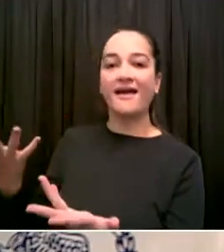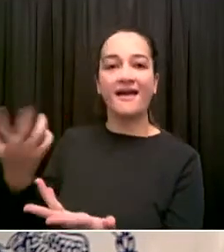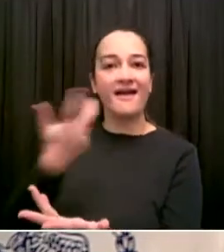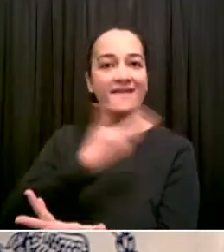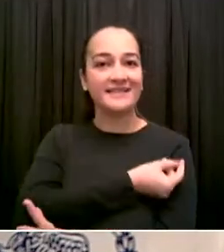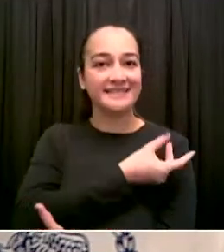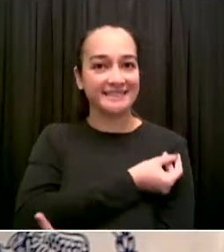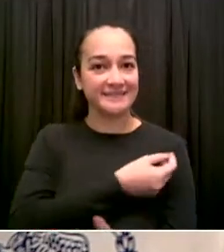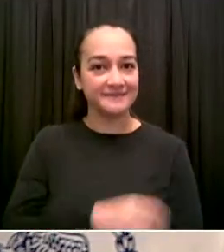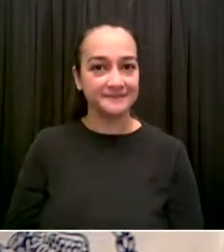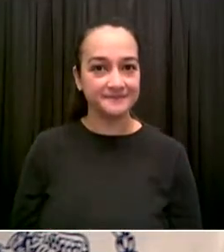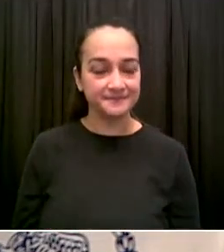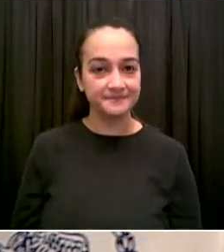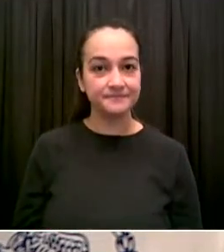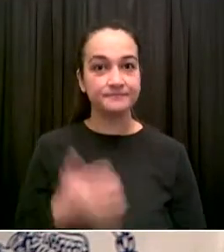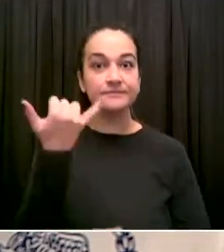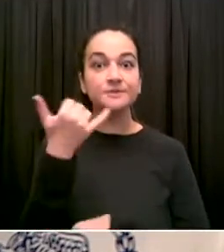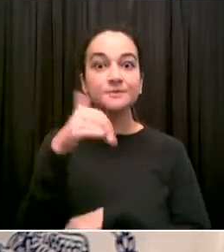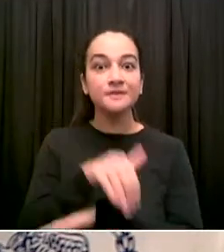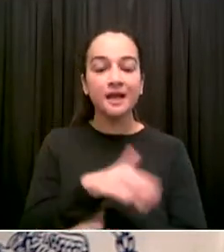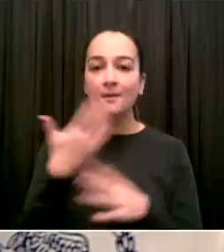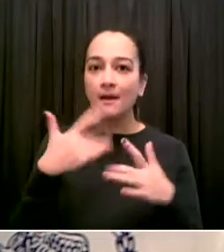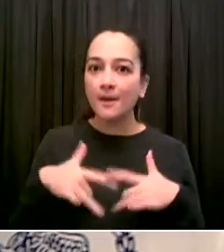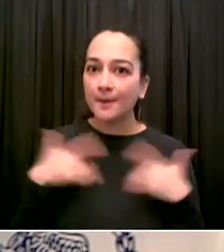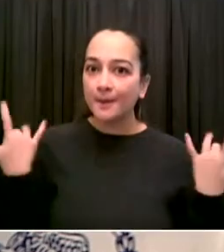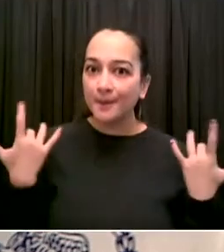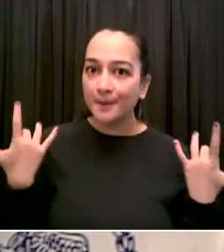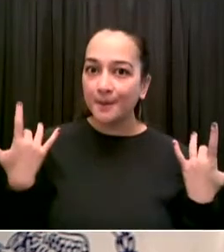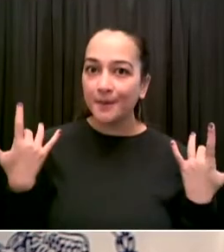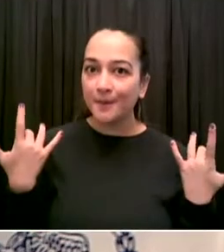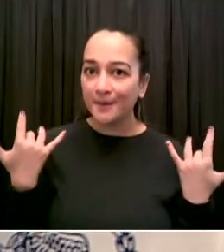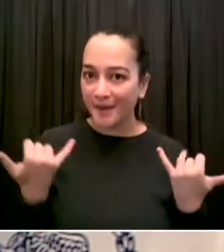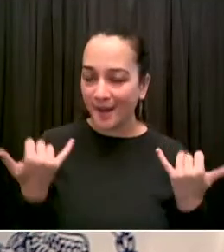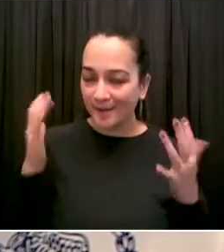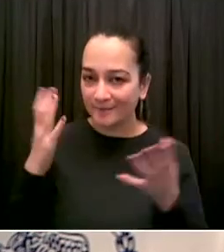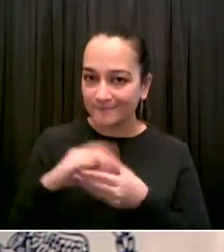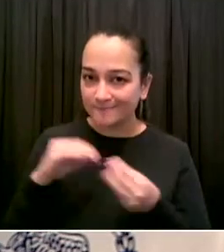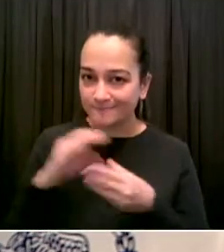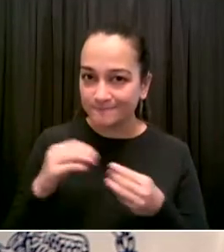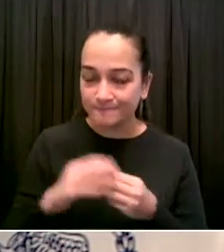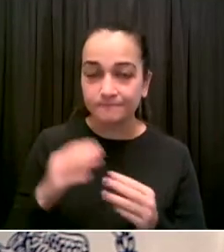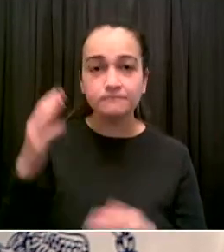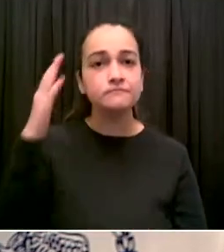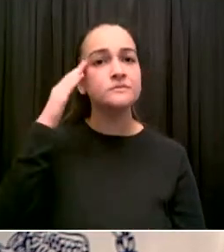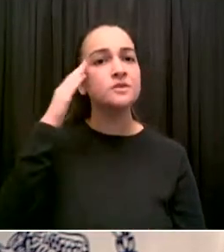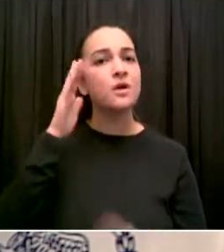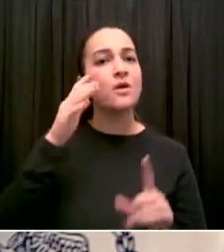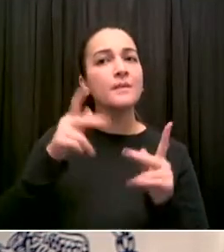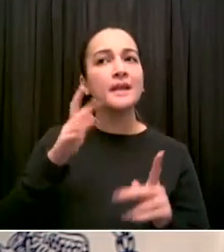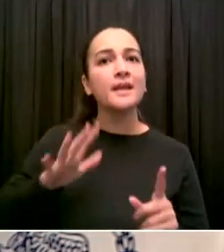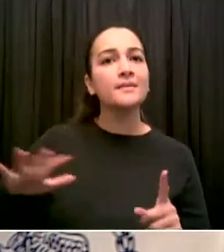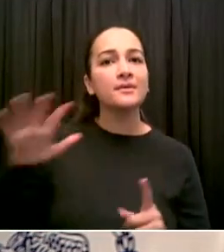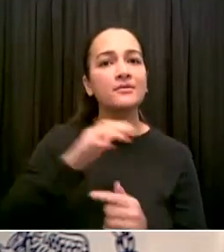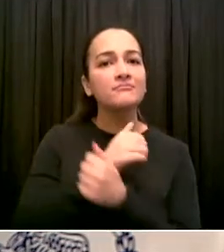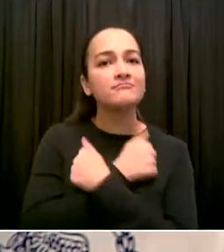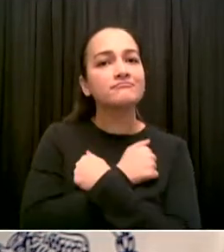AND CLEAR AND TONIGHT WILL BE A